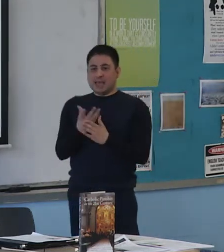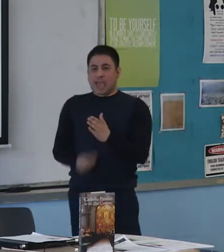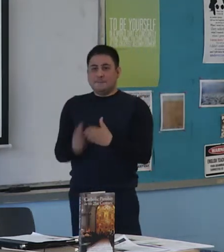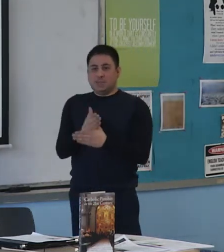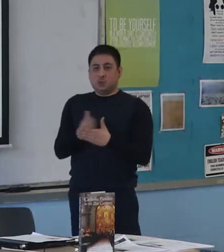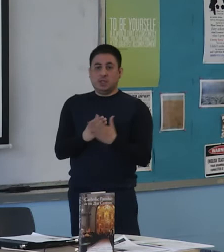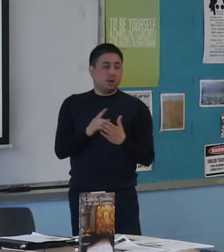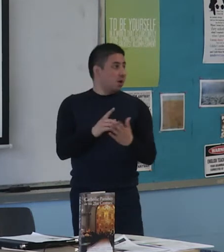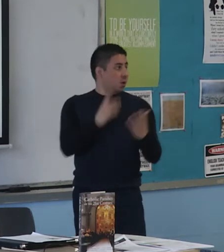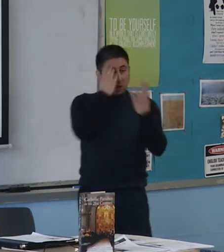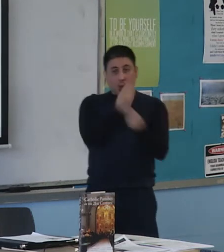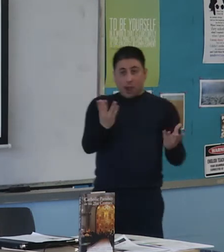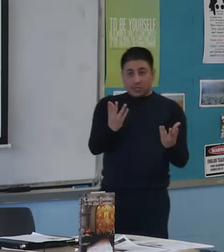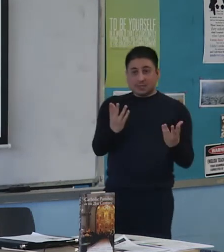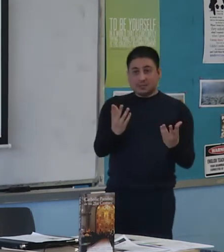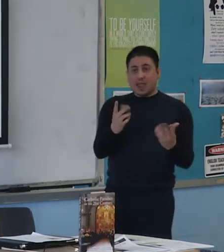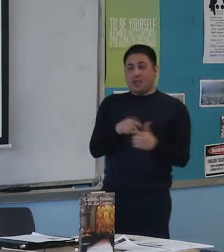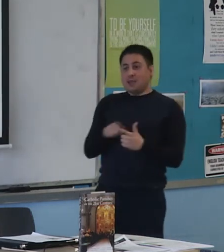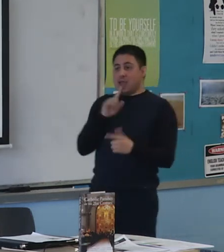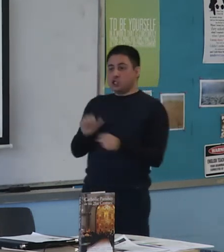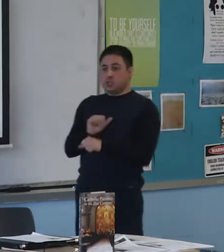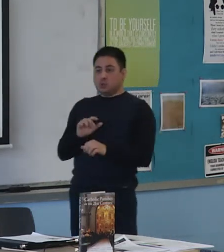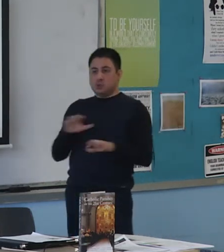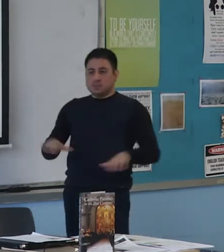awareness and actually then responding to it and acting on it.